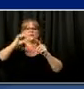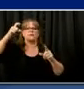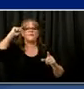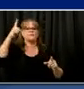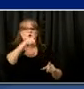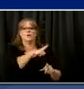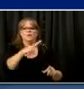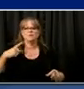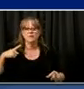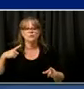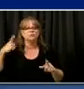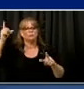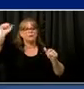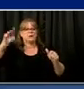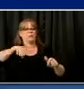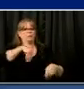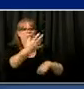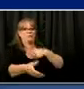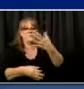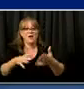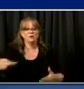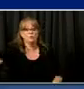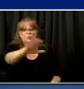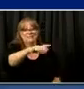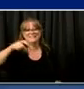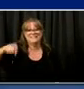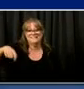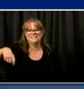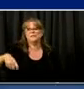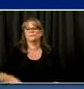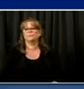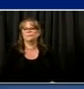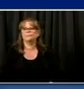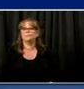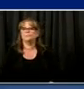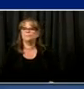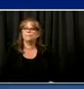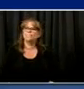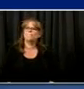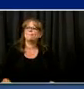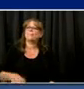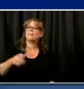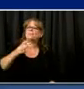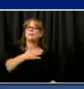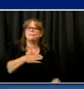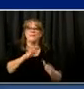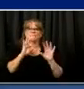formulaically best based on the census my family did it early on it only takes a few minutes